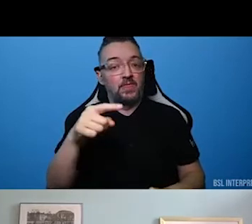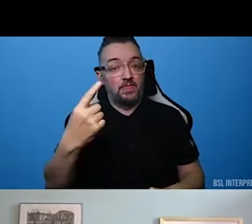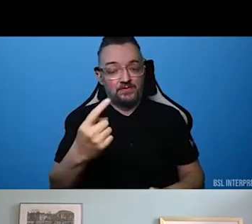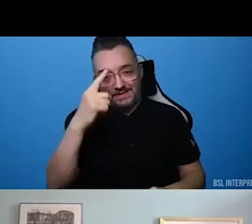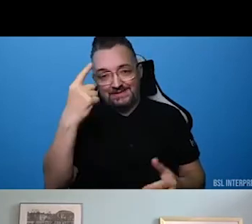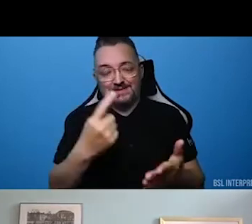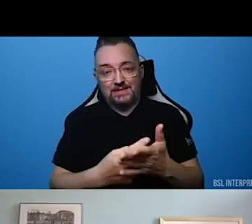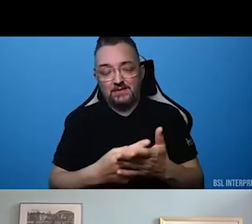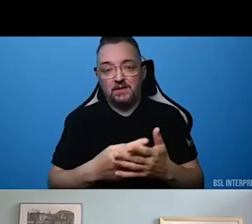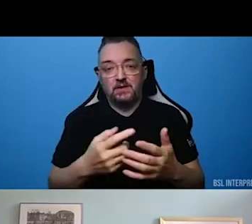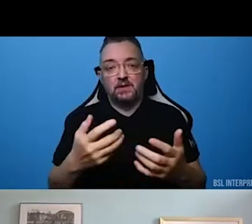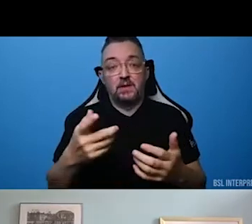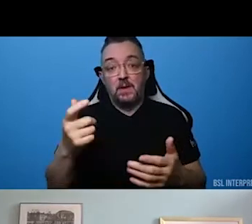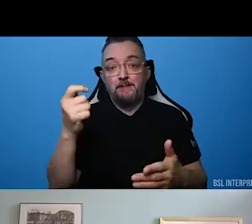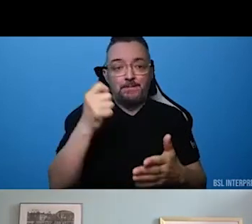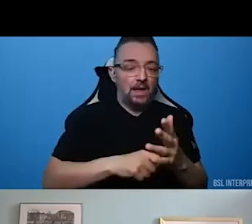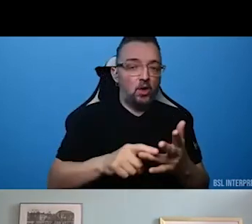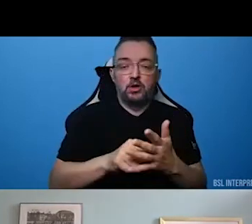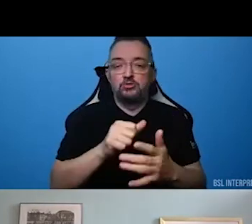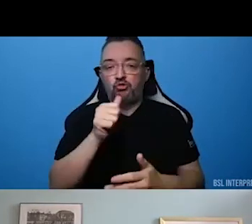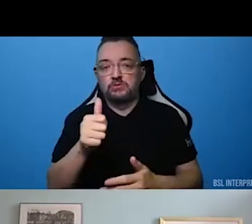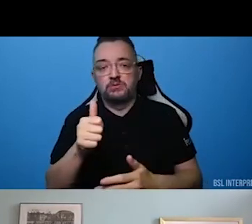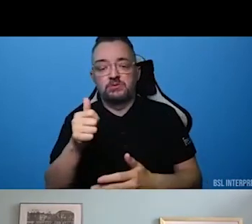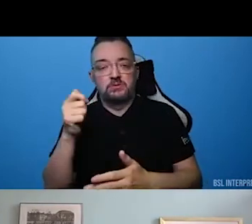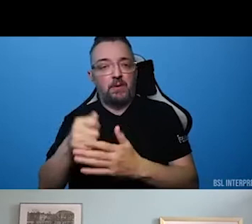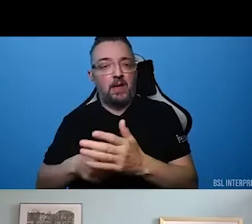whether or not to buy slave growing products like sugar